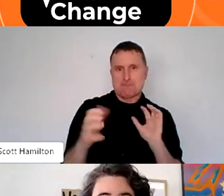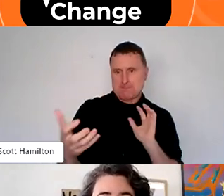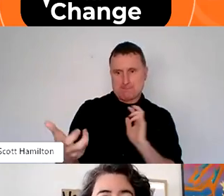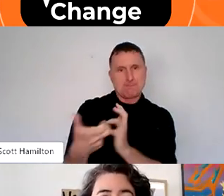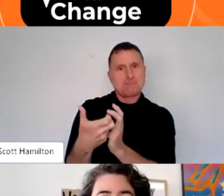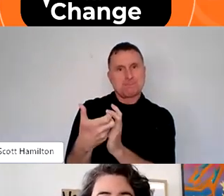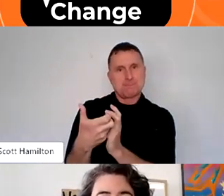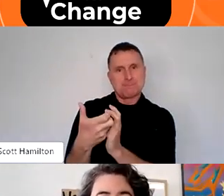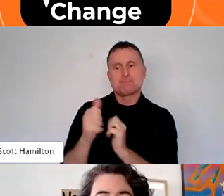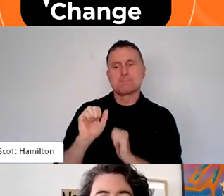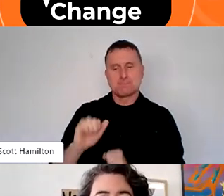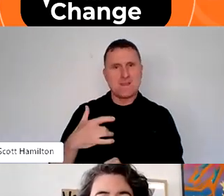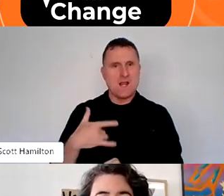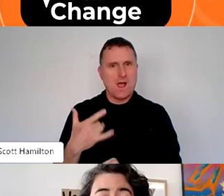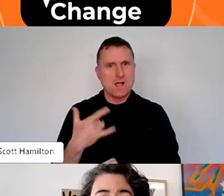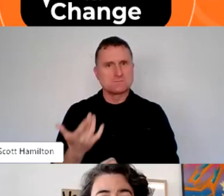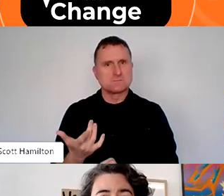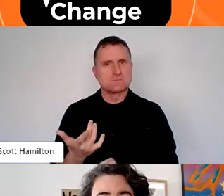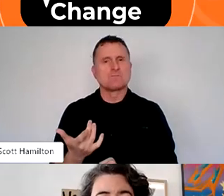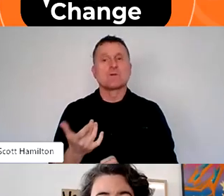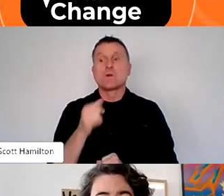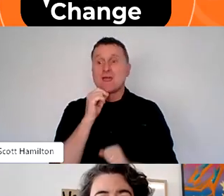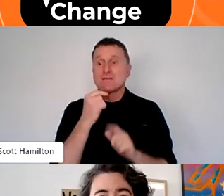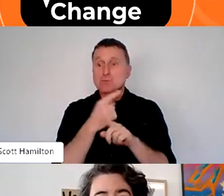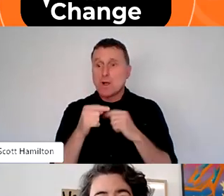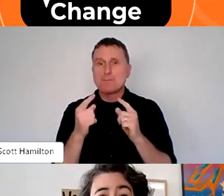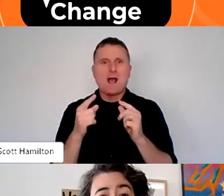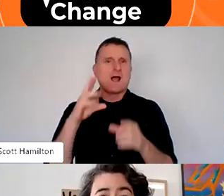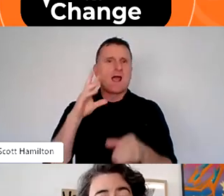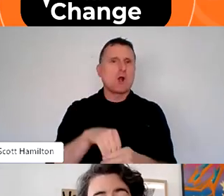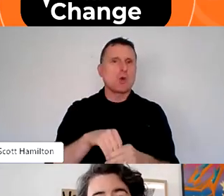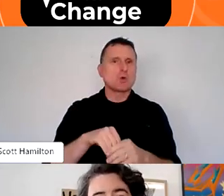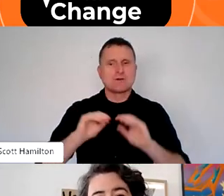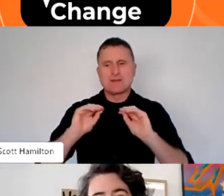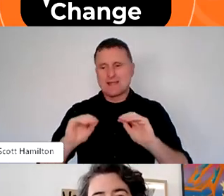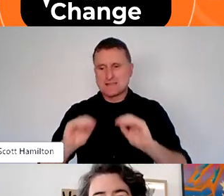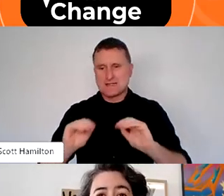education space around inclusive education for mokopuna whaikaha,